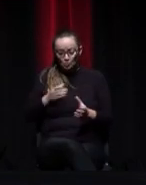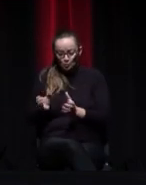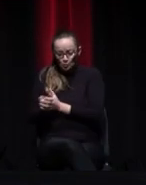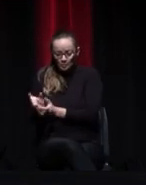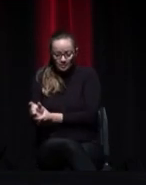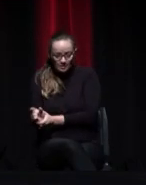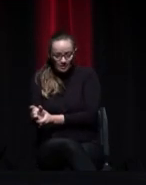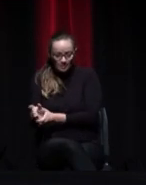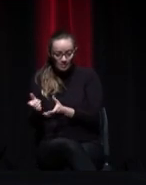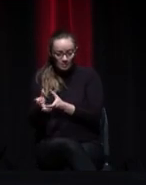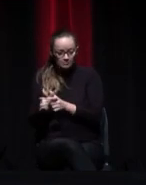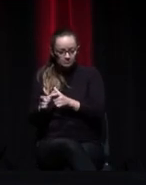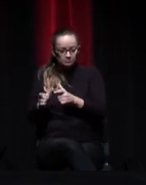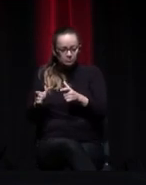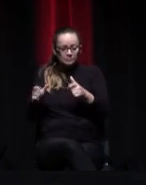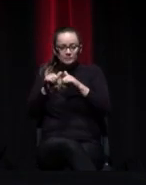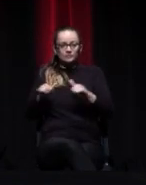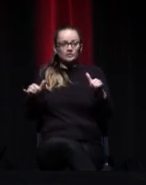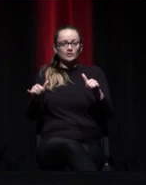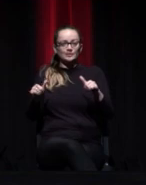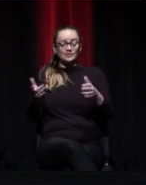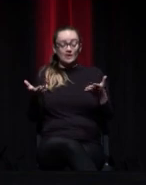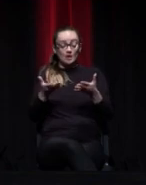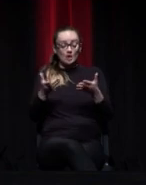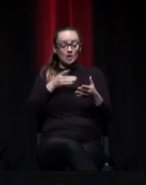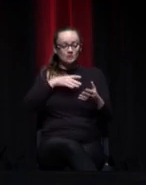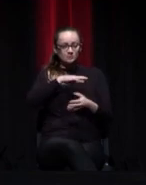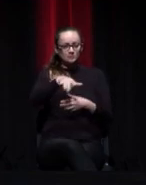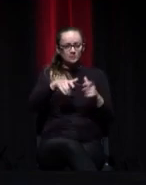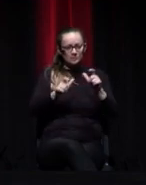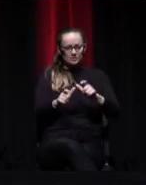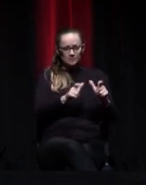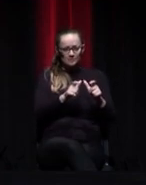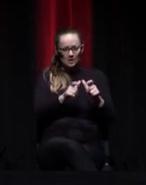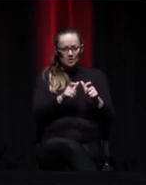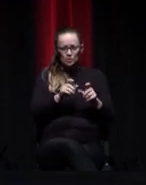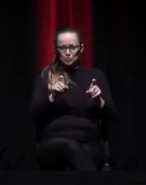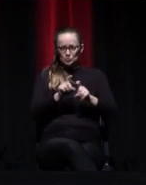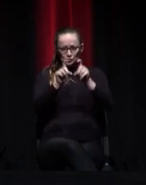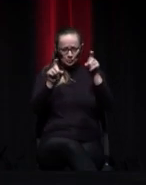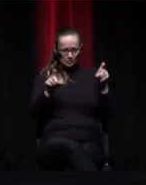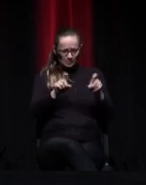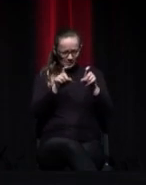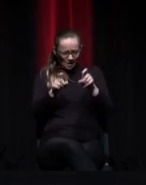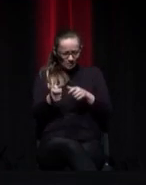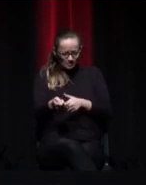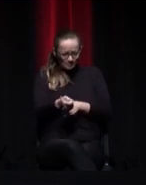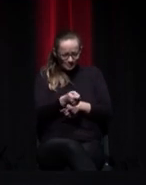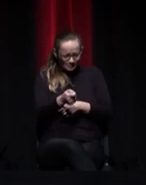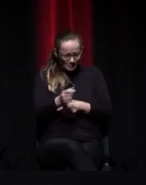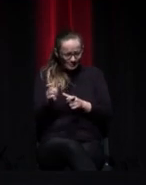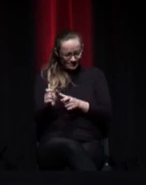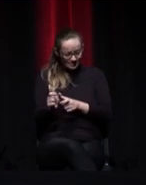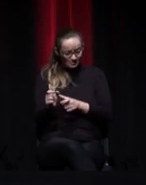At the time you enter the digital space, these tiny minorities show up.